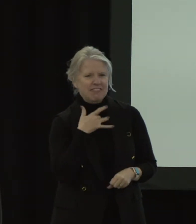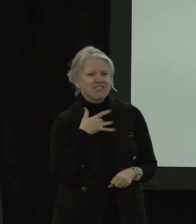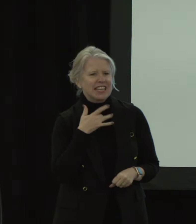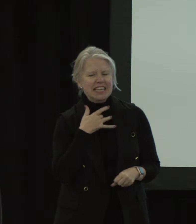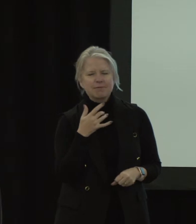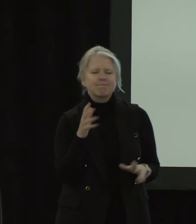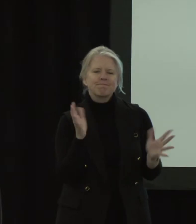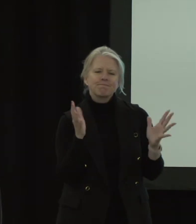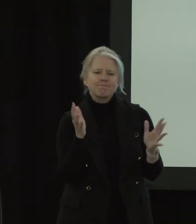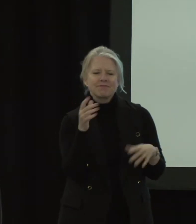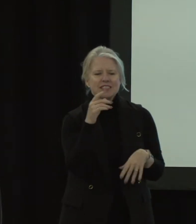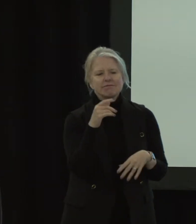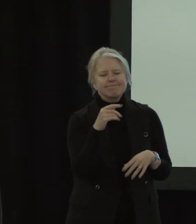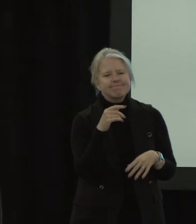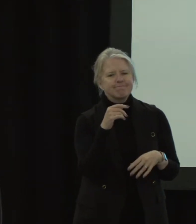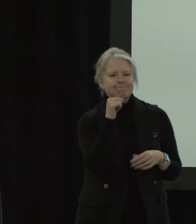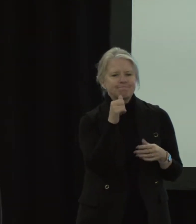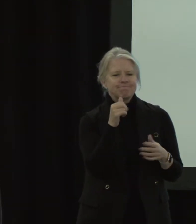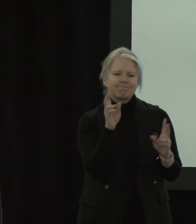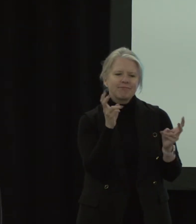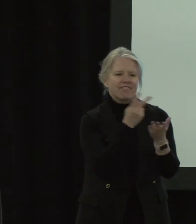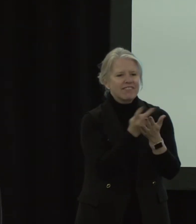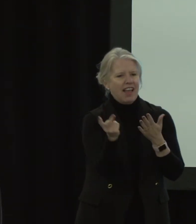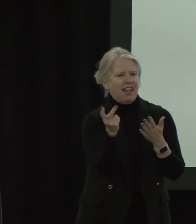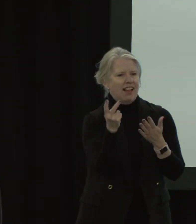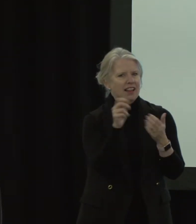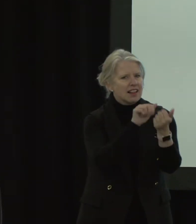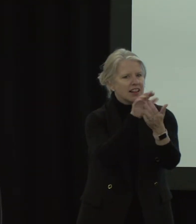deal with many of the real burning issues of the day.